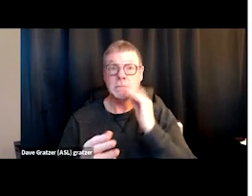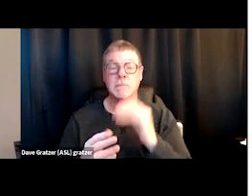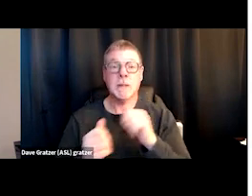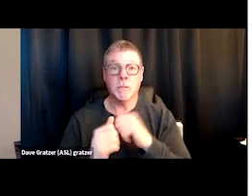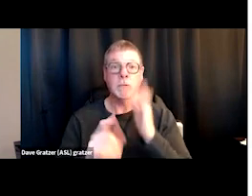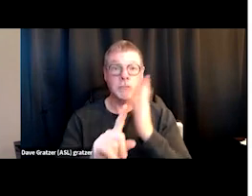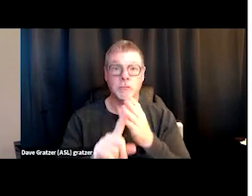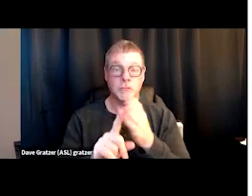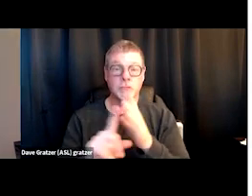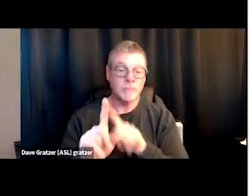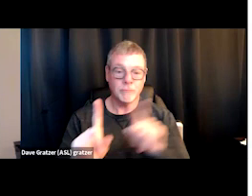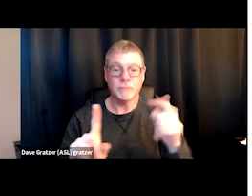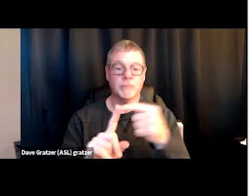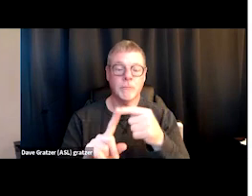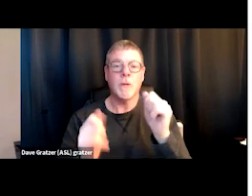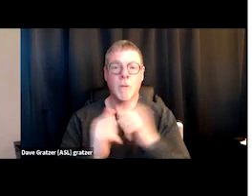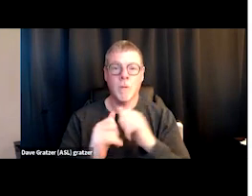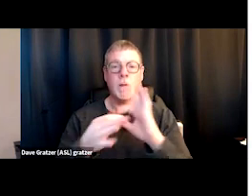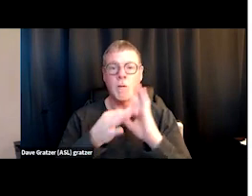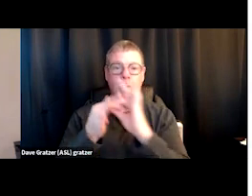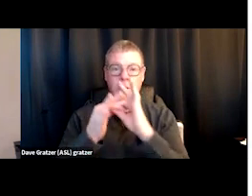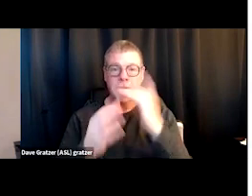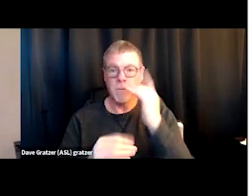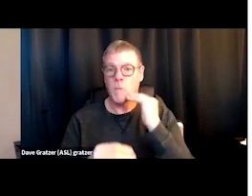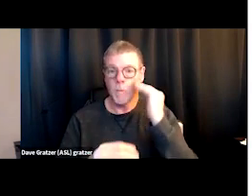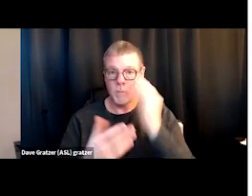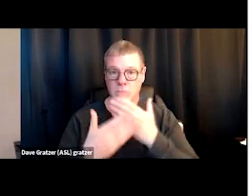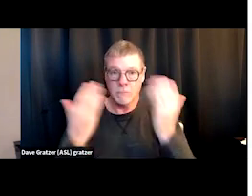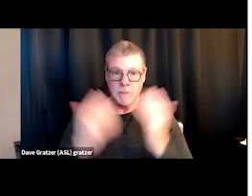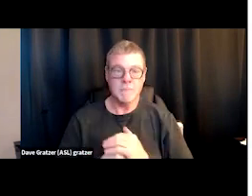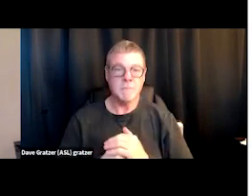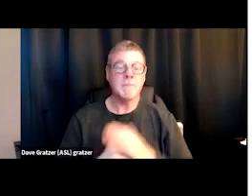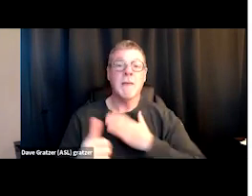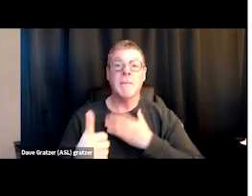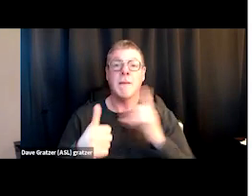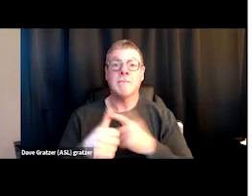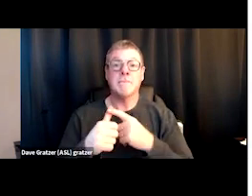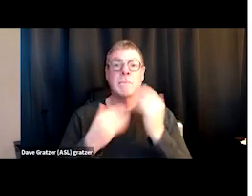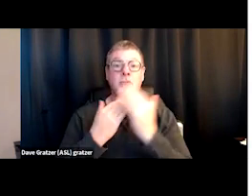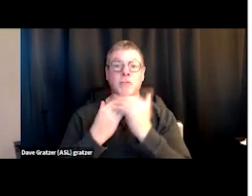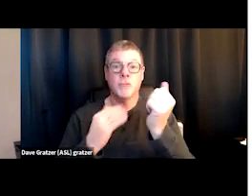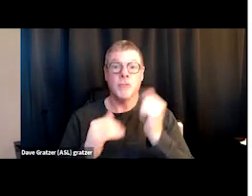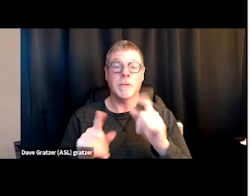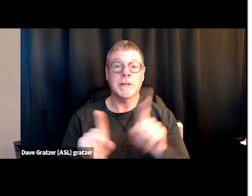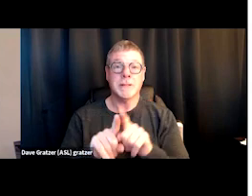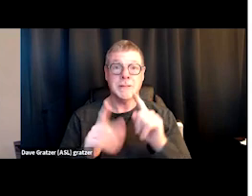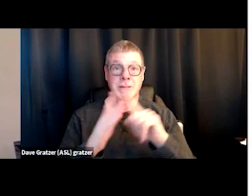with the Coalition for the Homeless. My first call, as I started thinking,